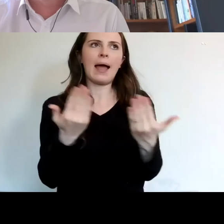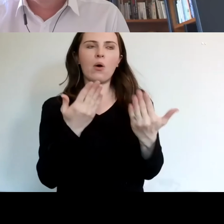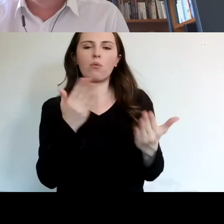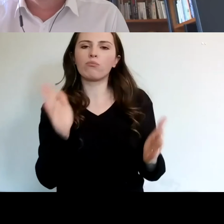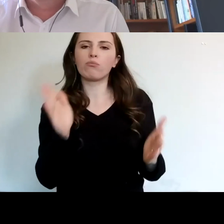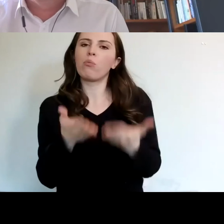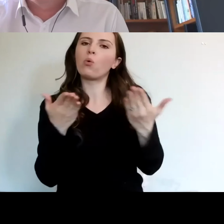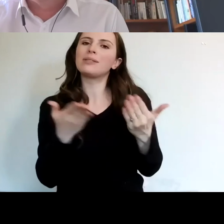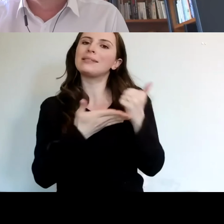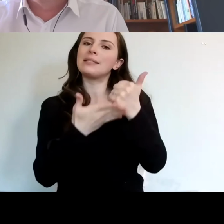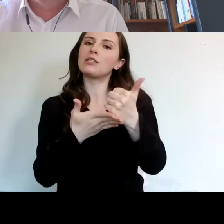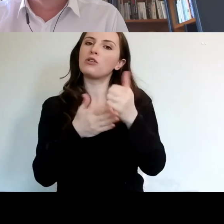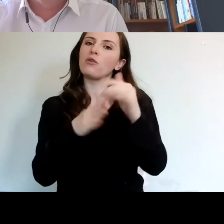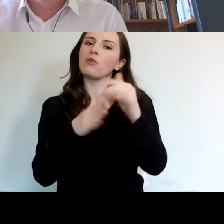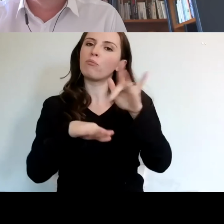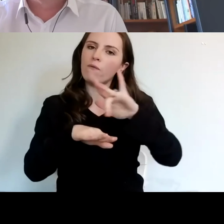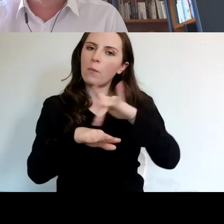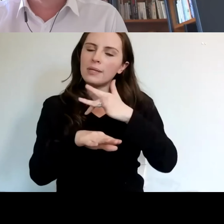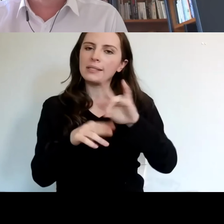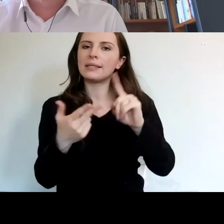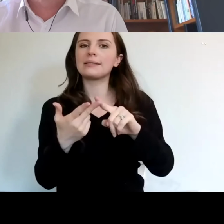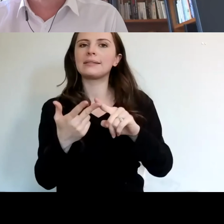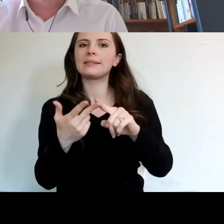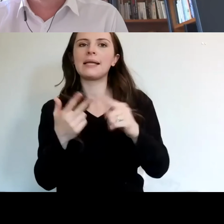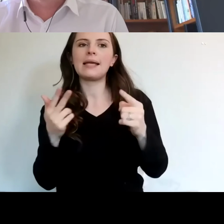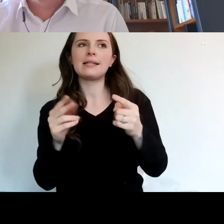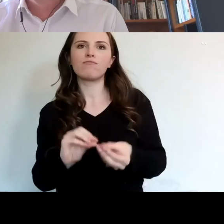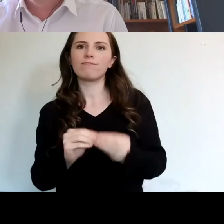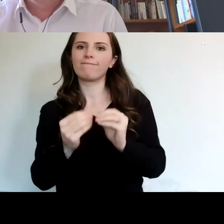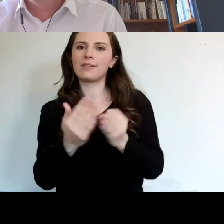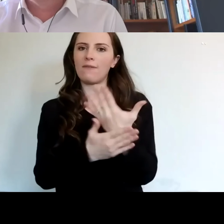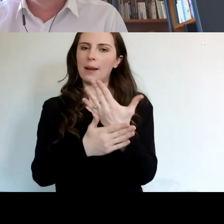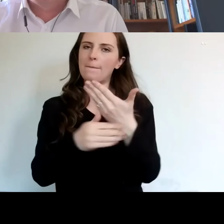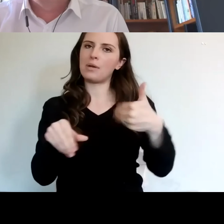and how to develop inclusive events and festivals. So, that's Shift In Perspective